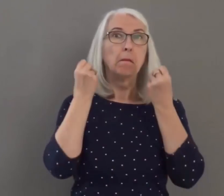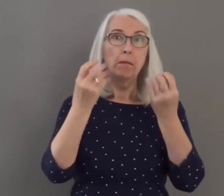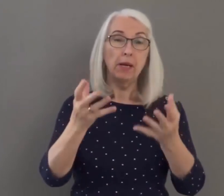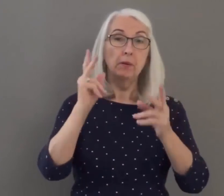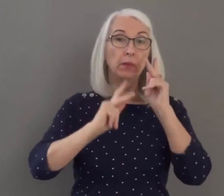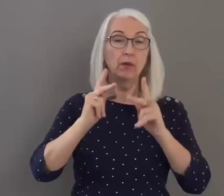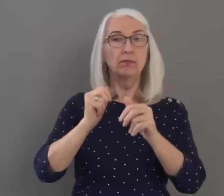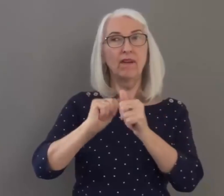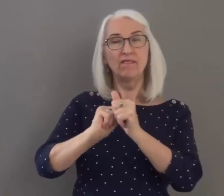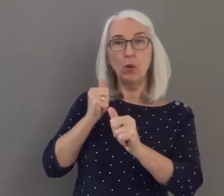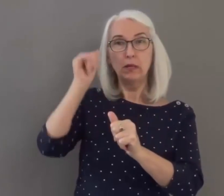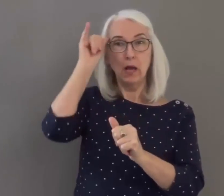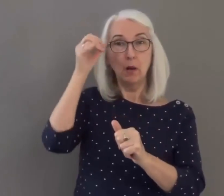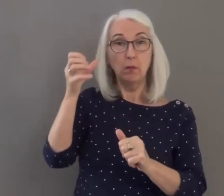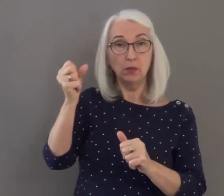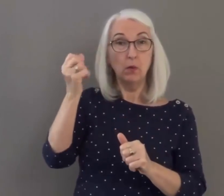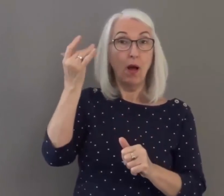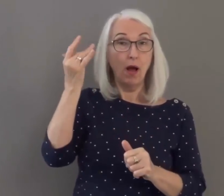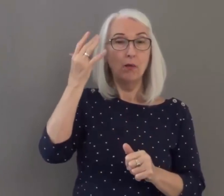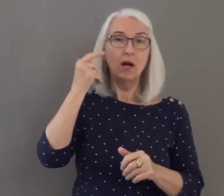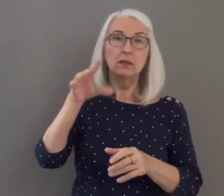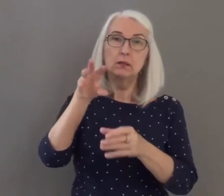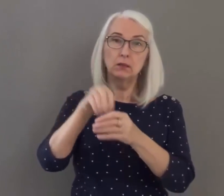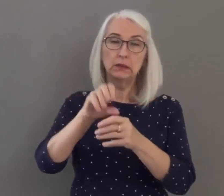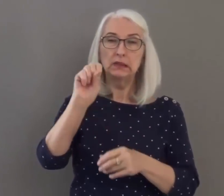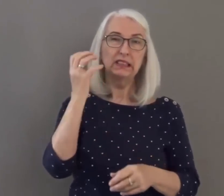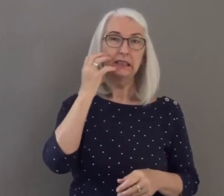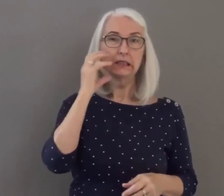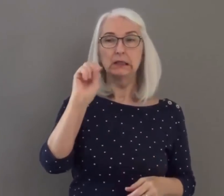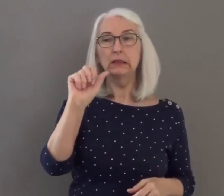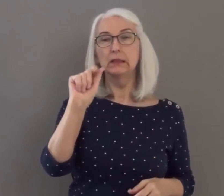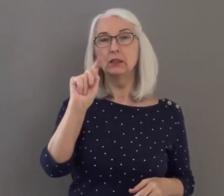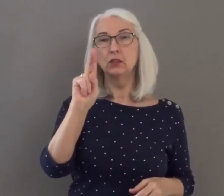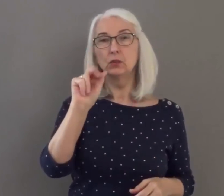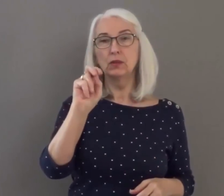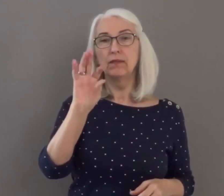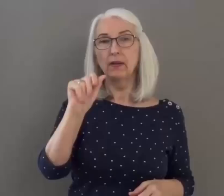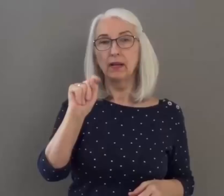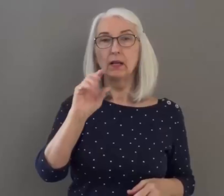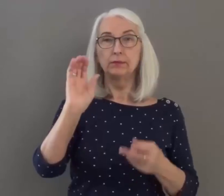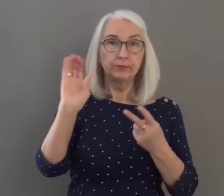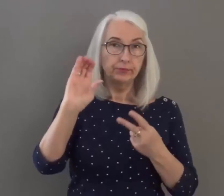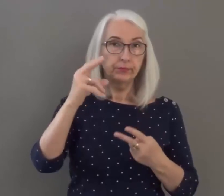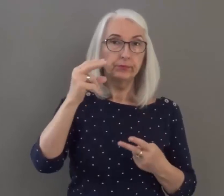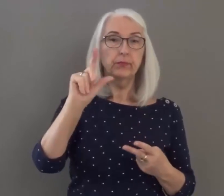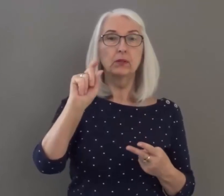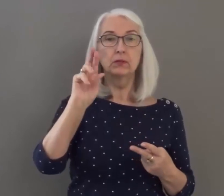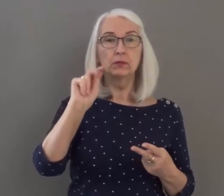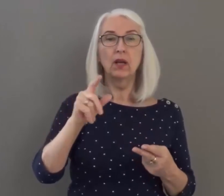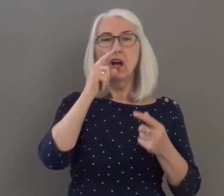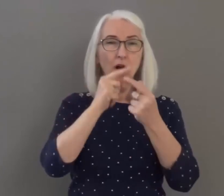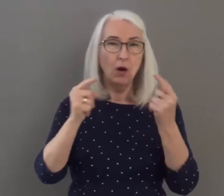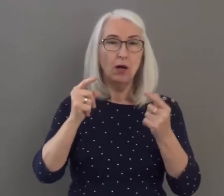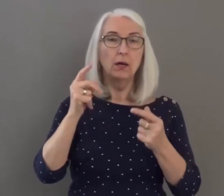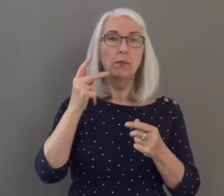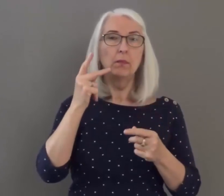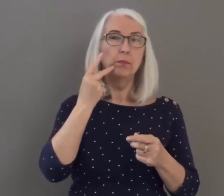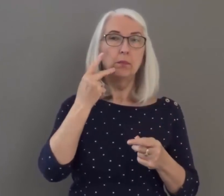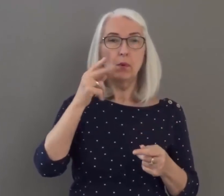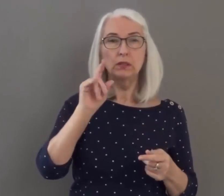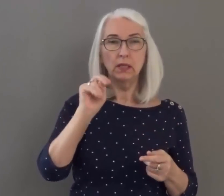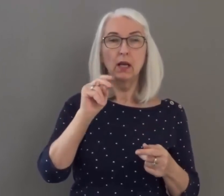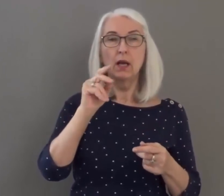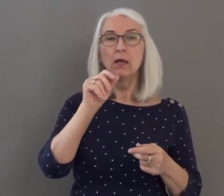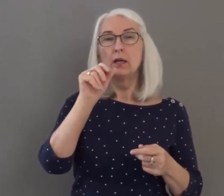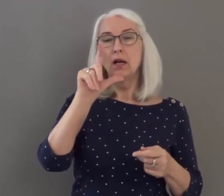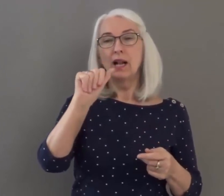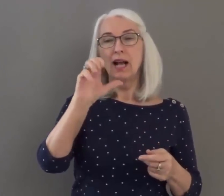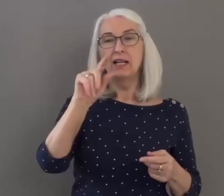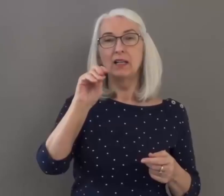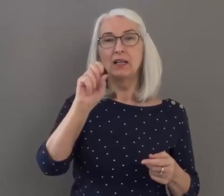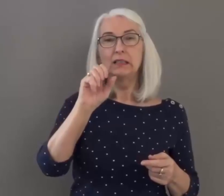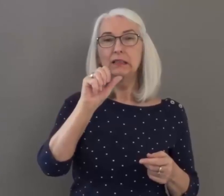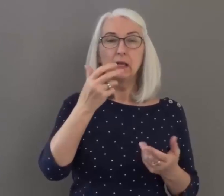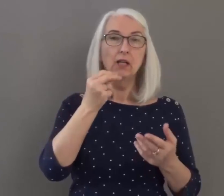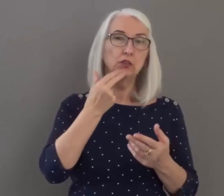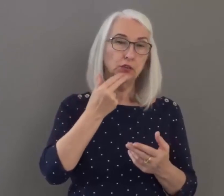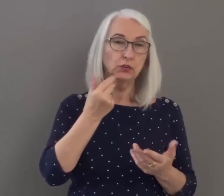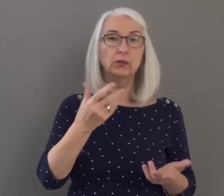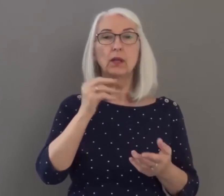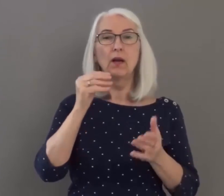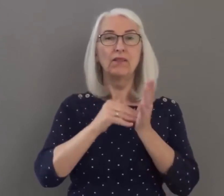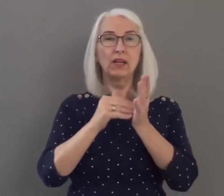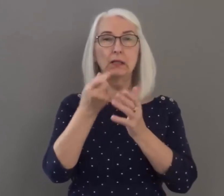Many people avoid cow’s milk because it contains saturated fat, cholesterol, allergenic proteins, lactose sugar, and frequent